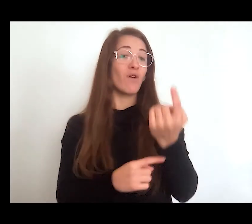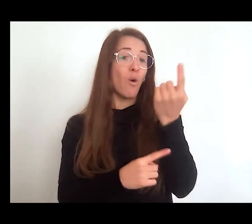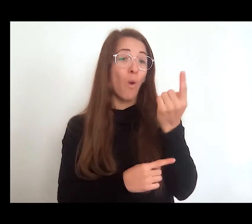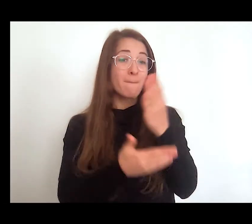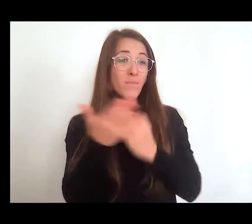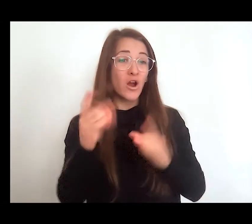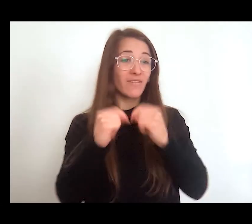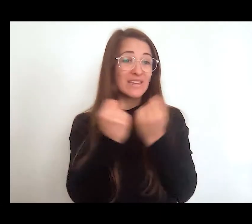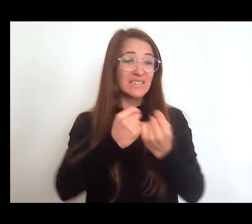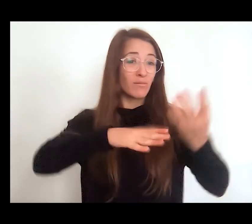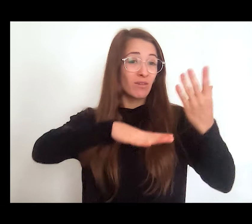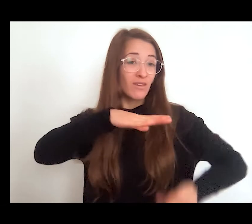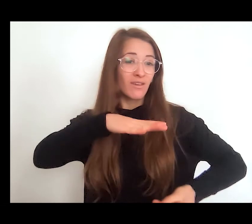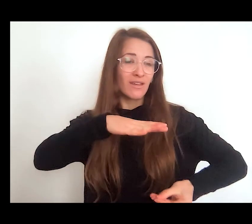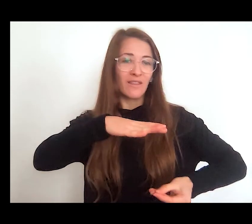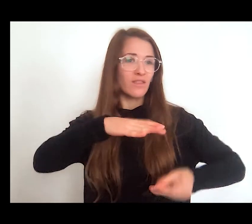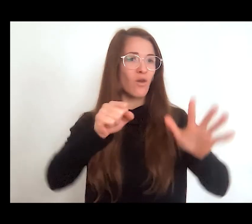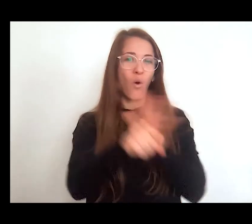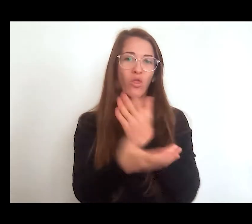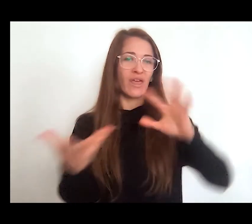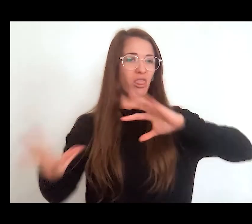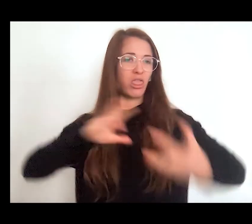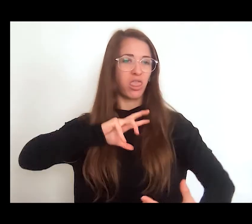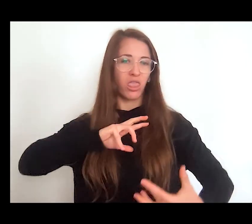ALMOST, LIKE YOU KNOW, IF ONE OF